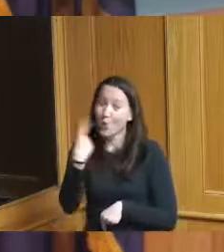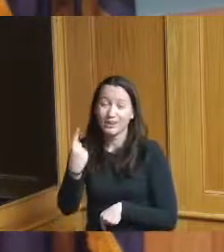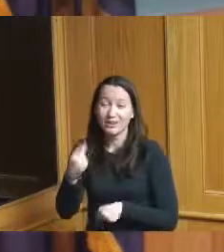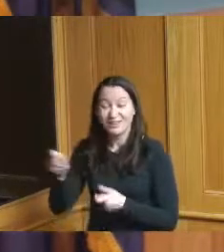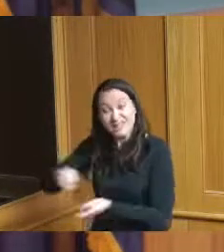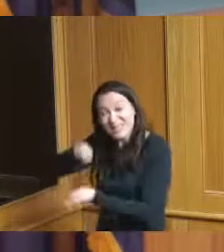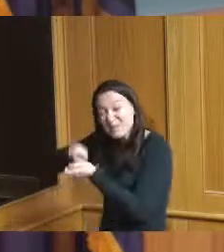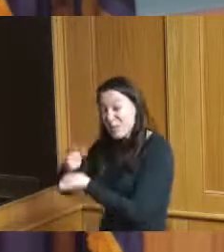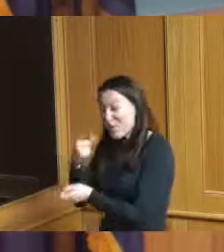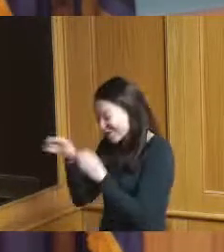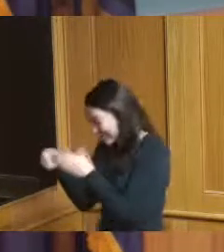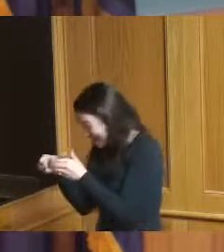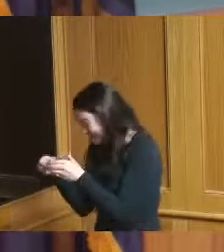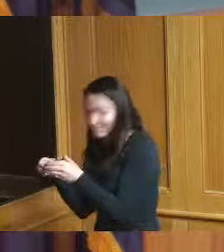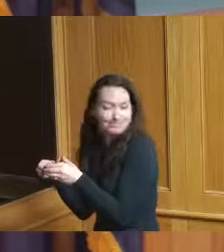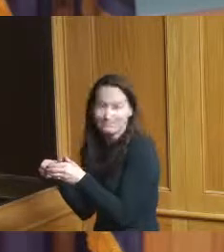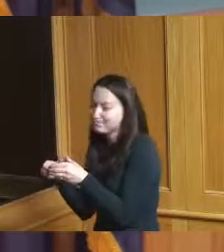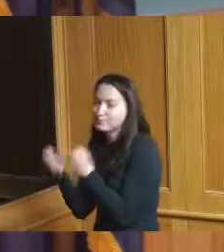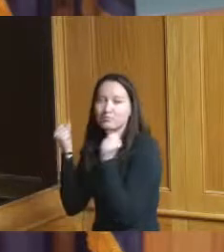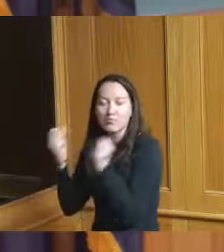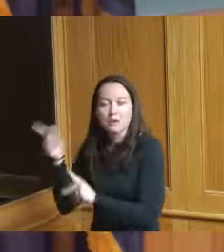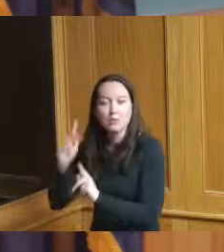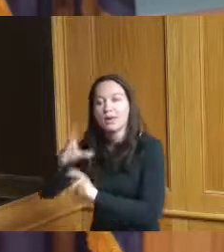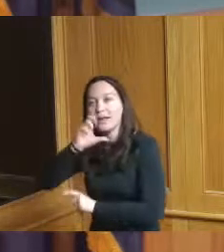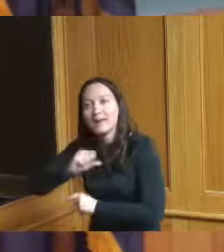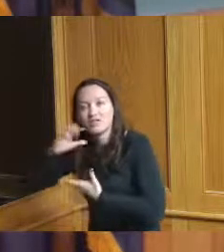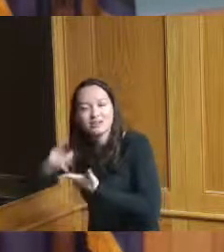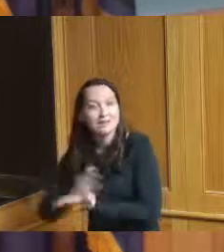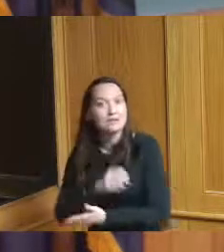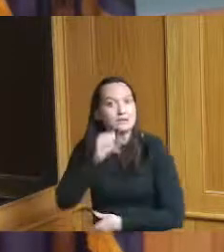people there are a lot of people of different ages there's some senior citizens so they ain't